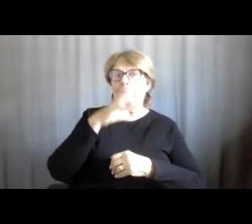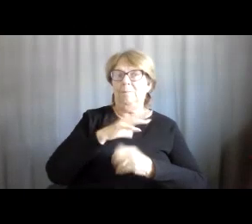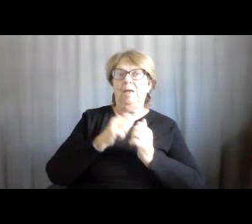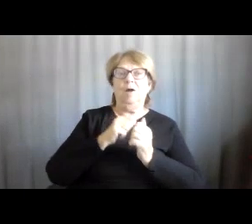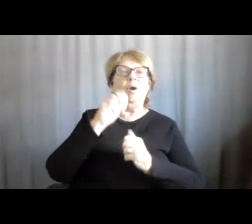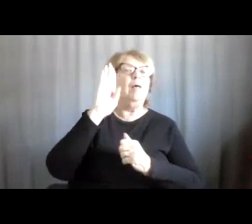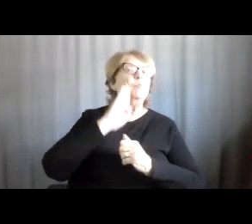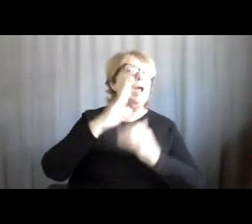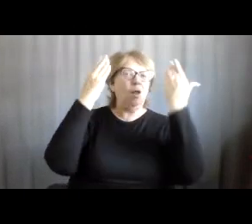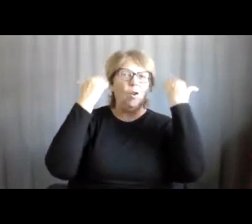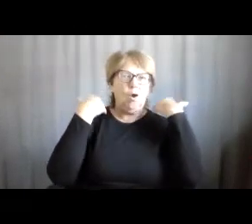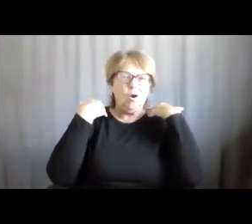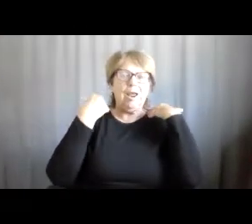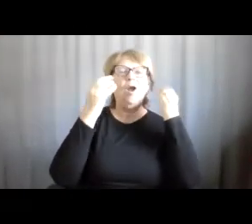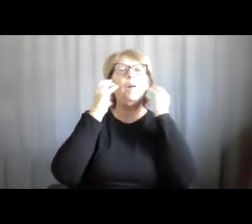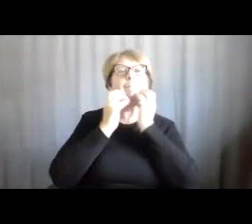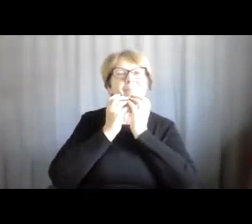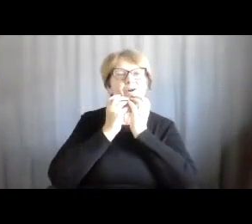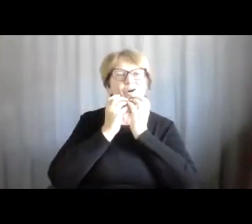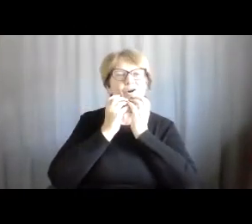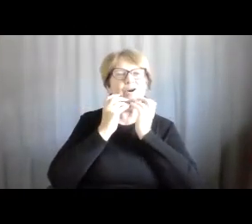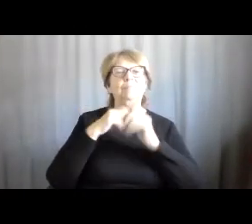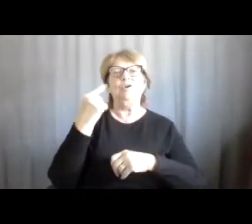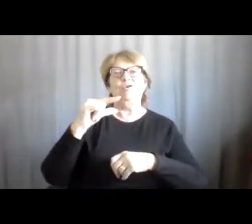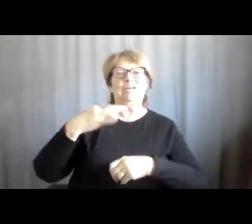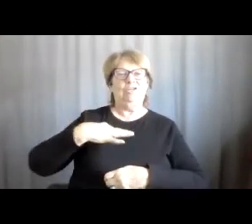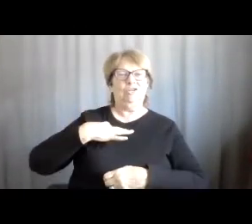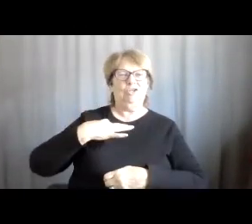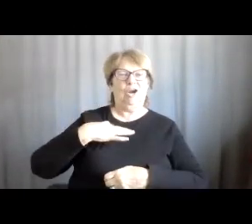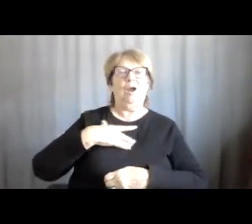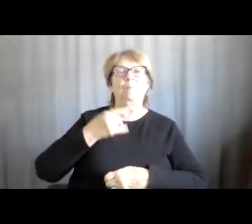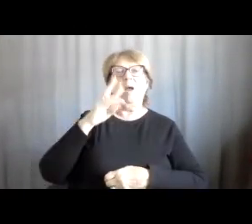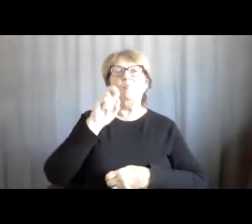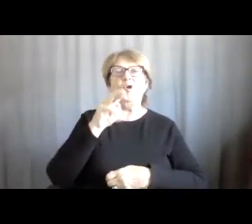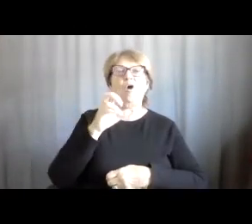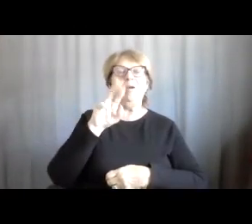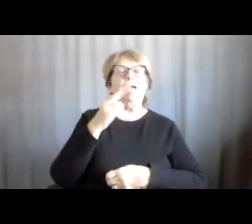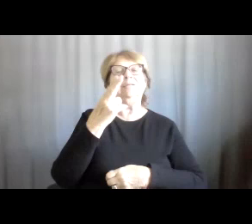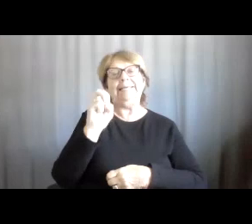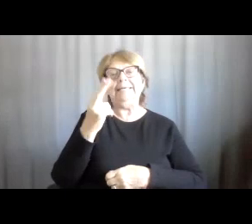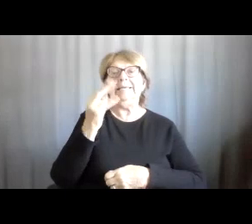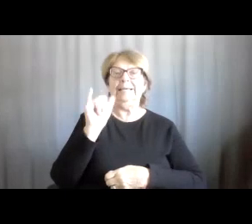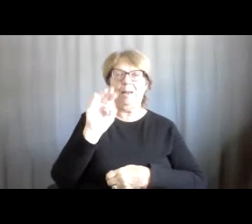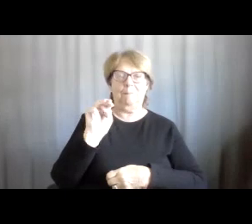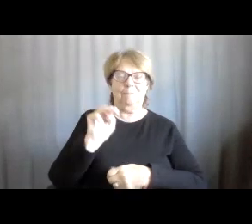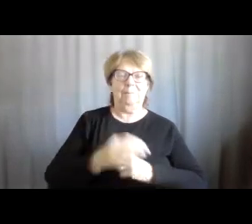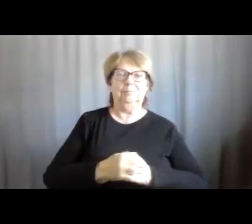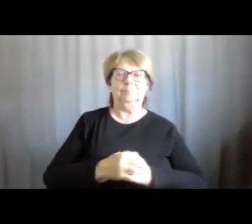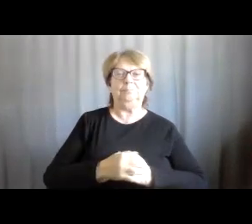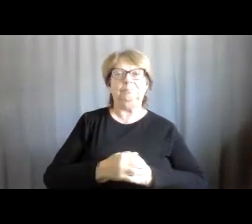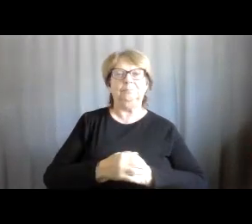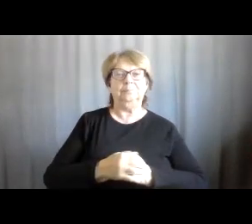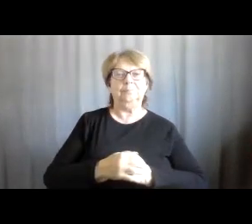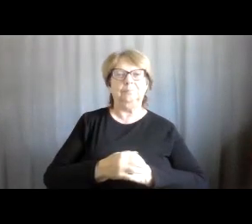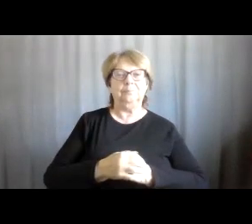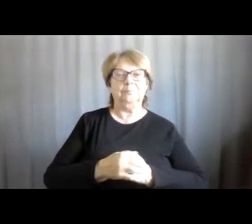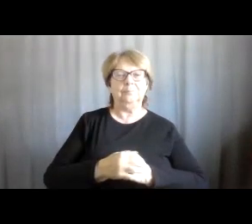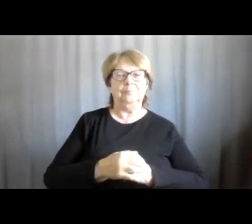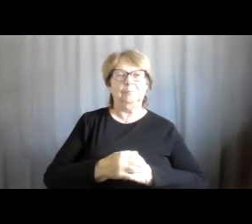hair and a beard and a green shirt. My pronouns are he, him.